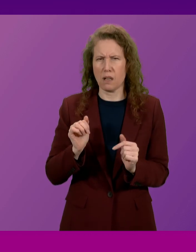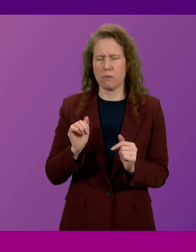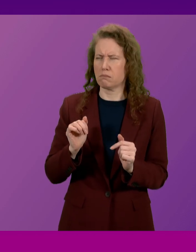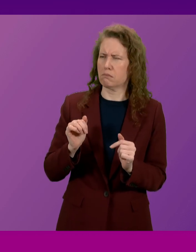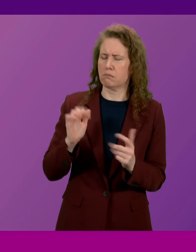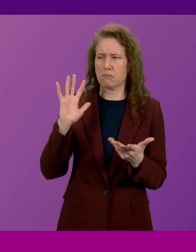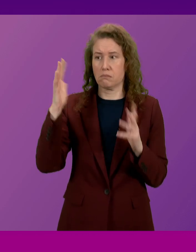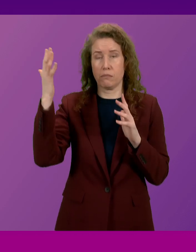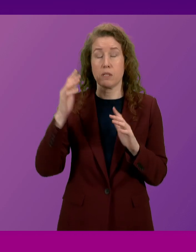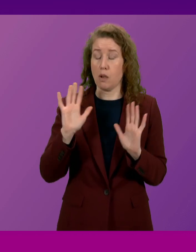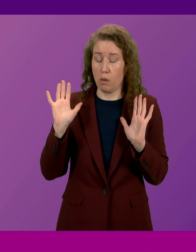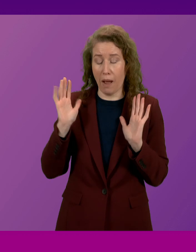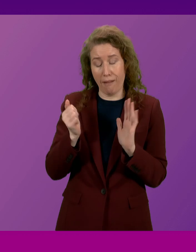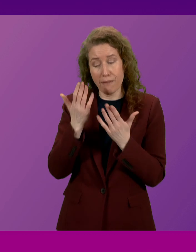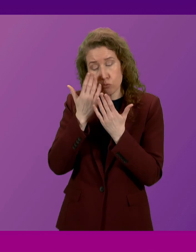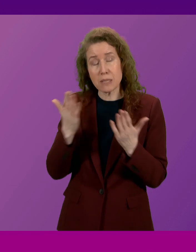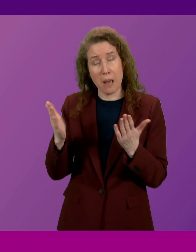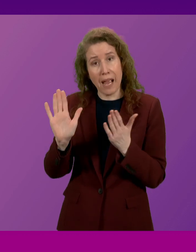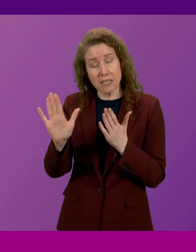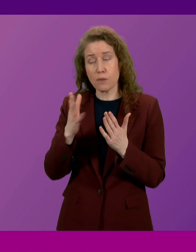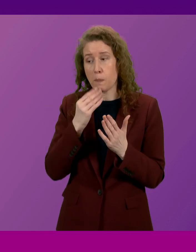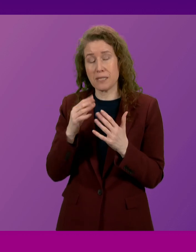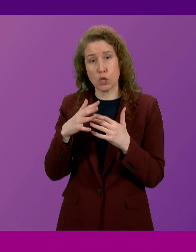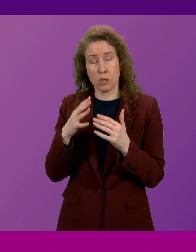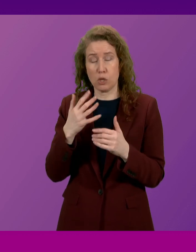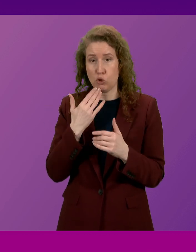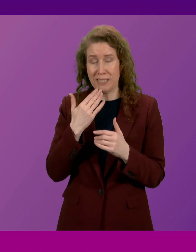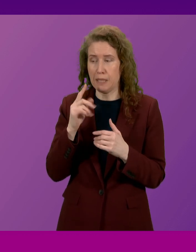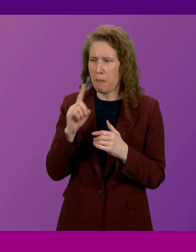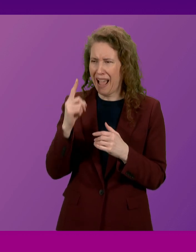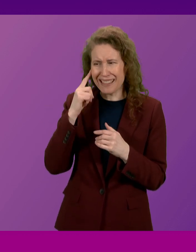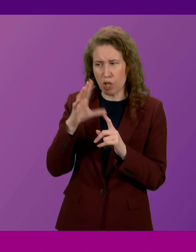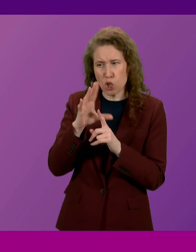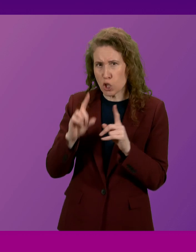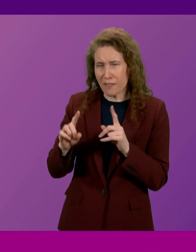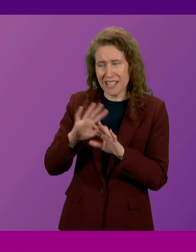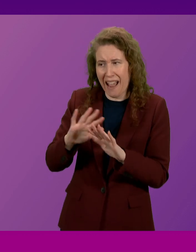With the greatest of respect, I do not think that the Conservatives have been demonstrating in any